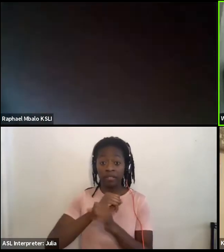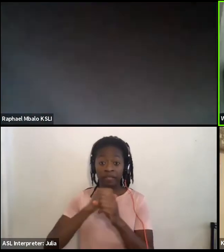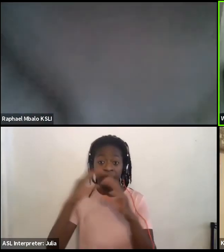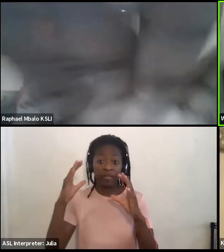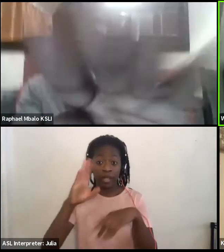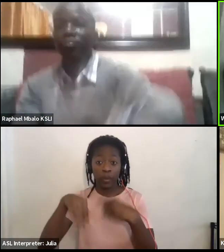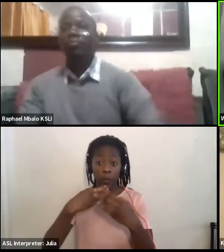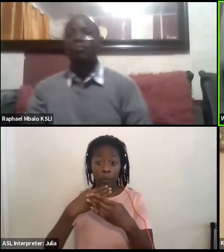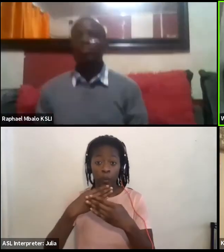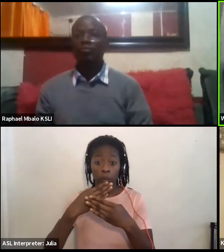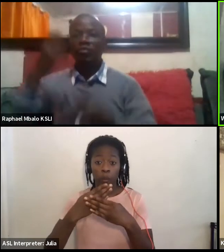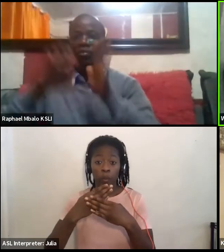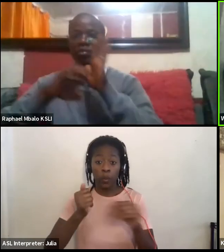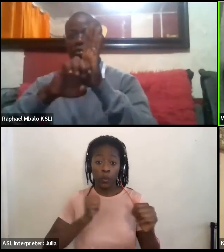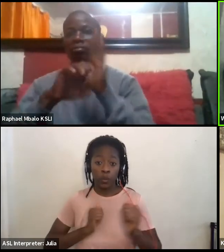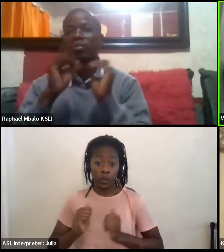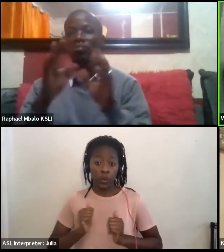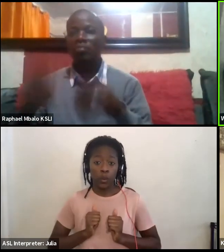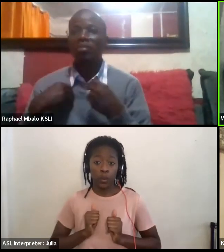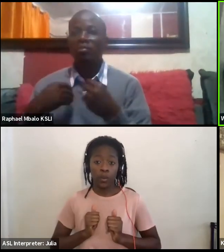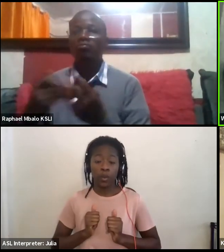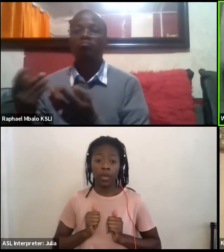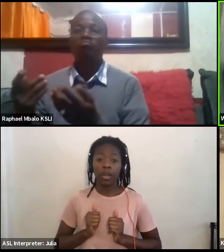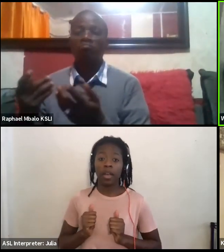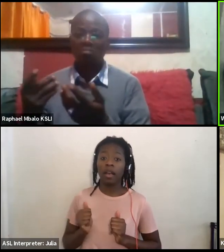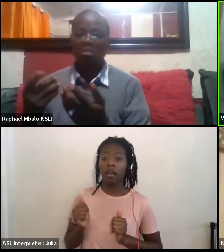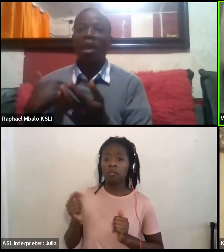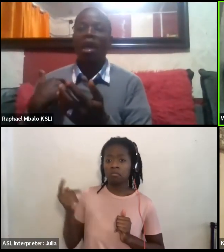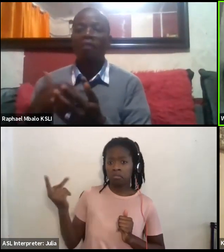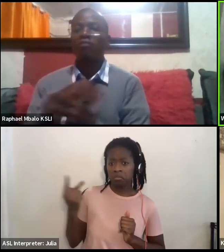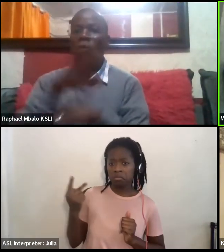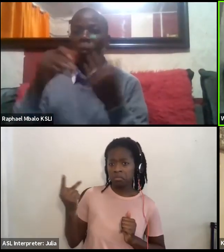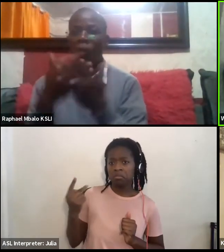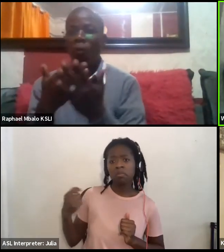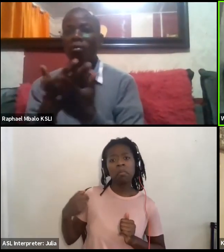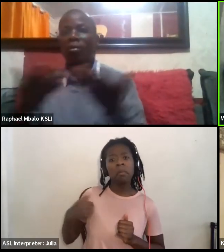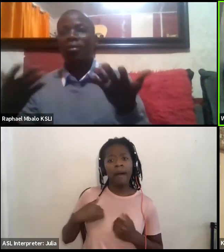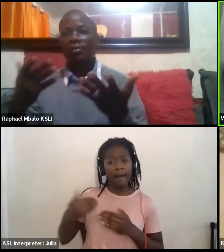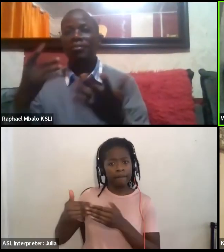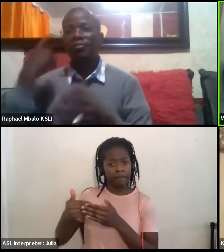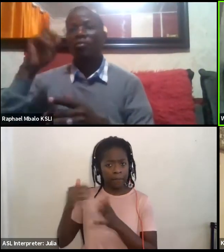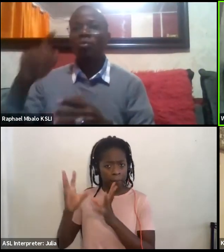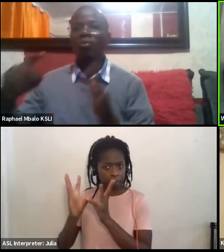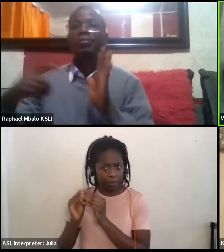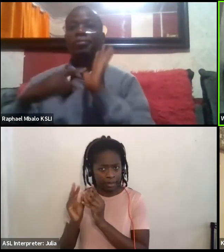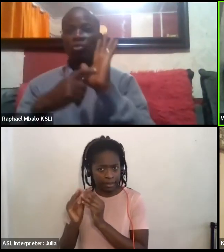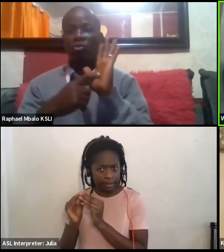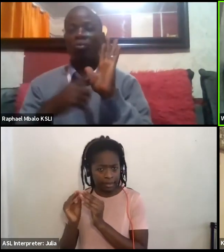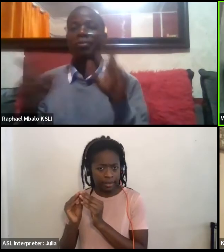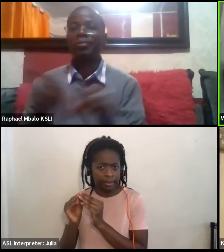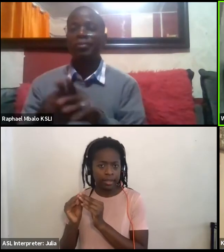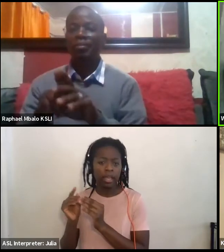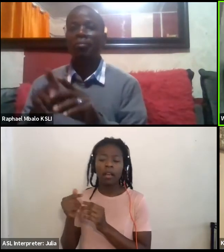Miriam and I will have a lot of pre-production meetings where she gets to understand like, "Okay, so this is your vision,